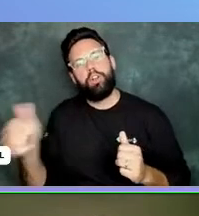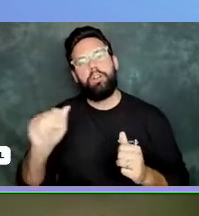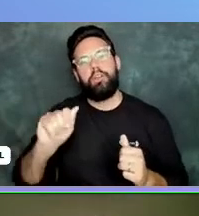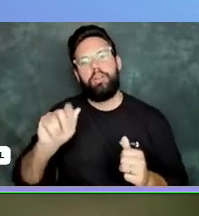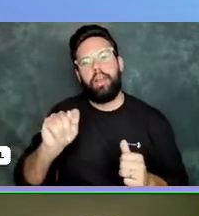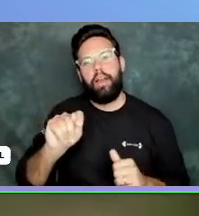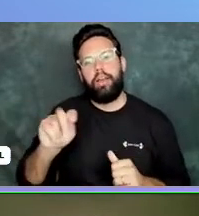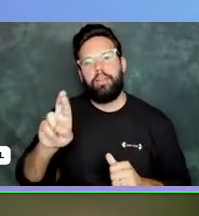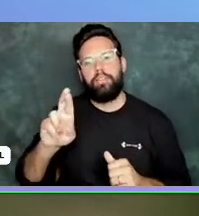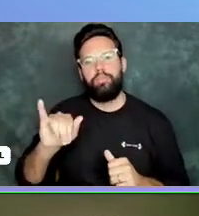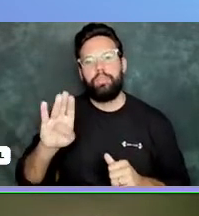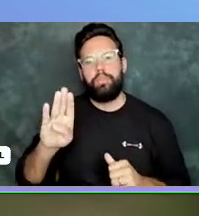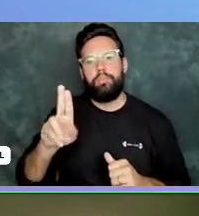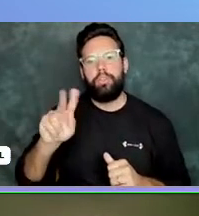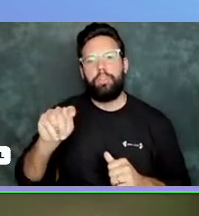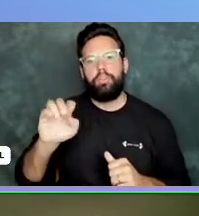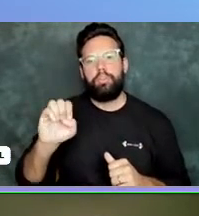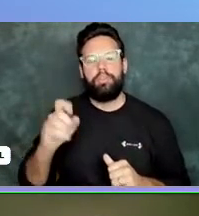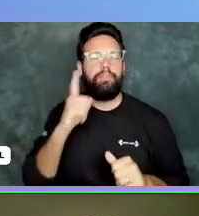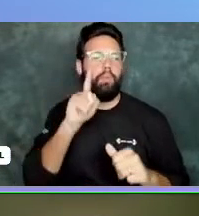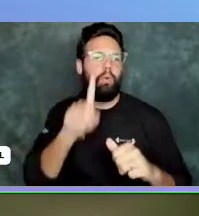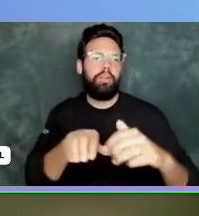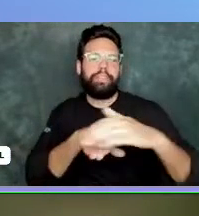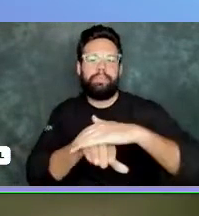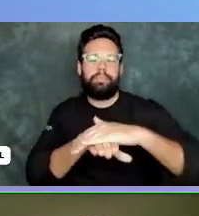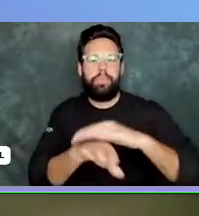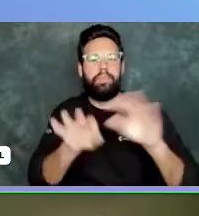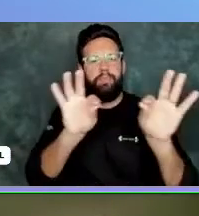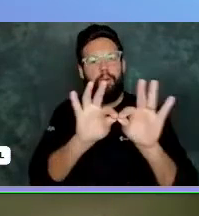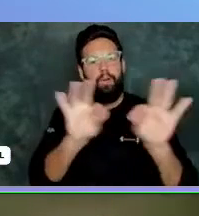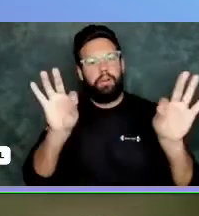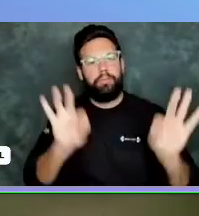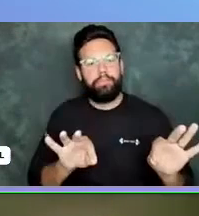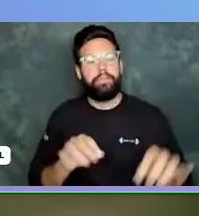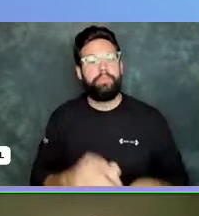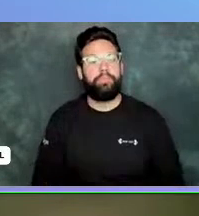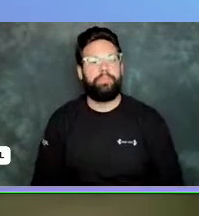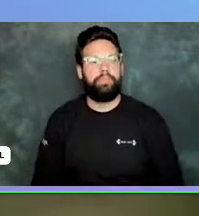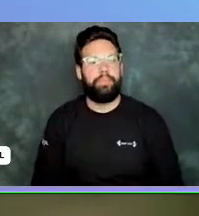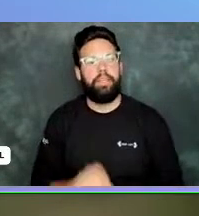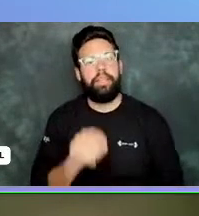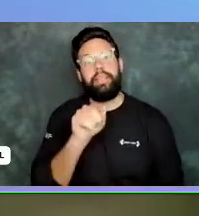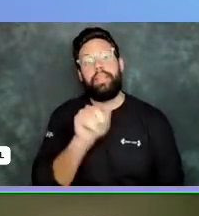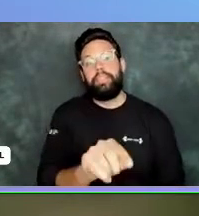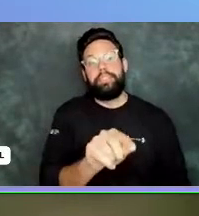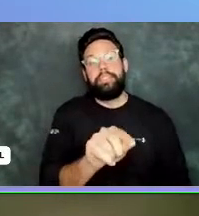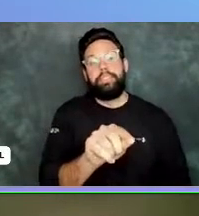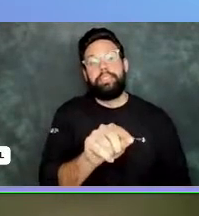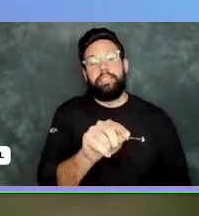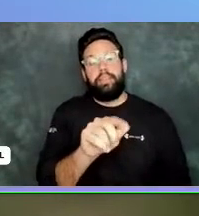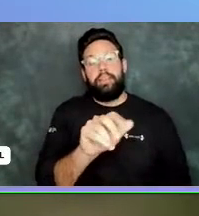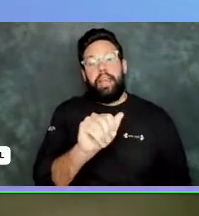appear I want to talk about another attribute that we need to consider when about we're talking accessible